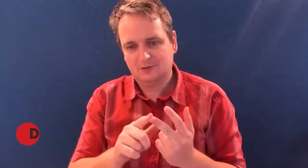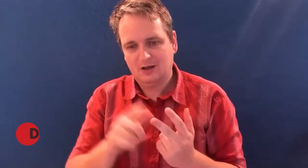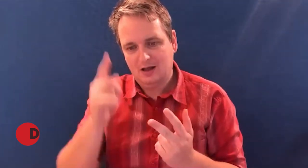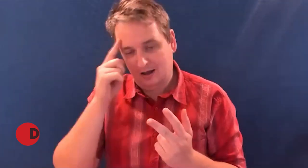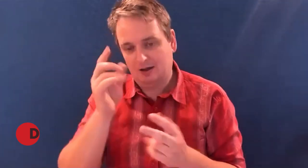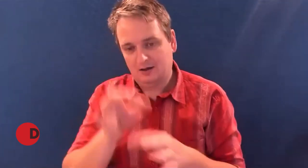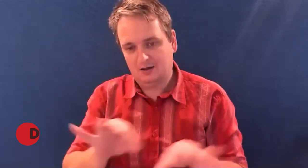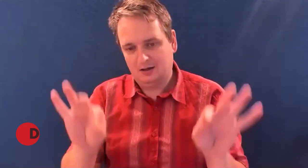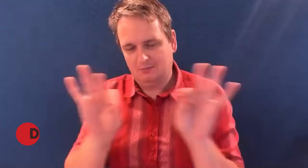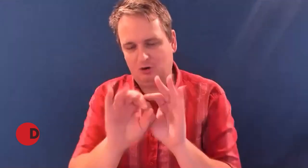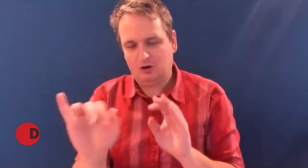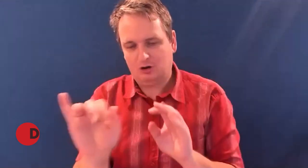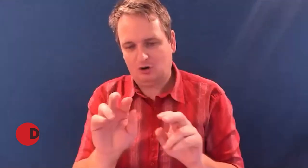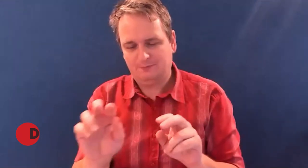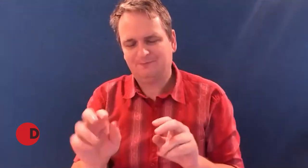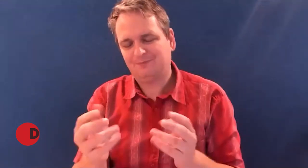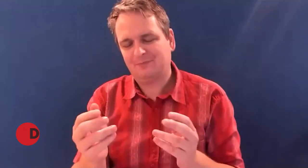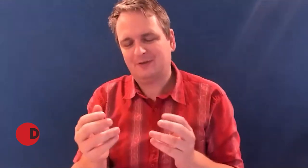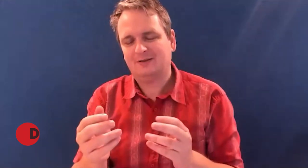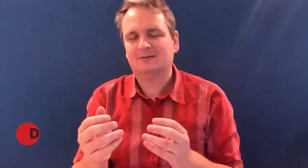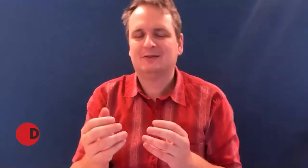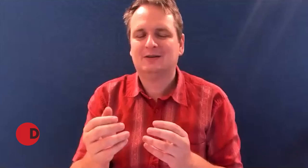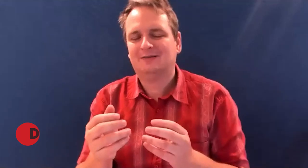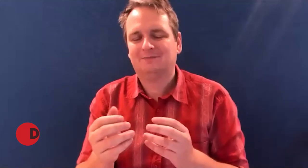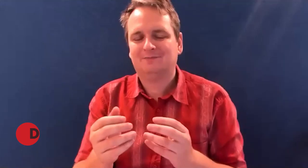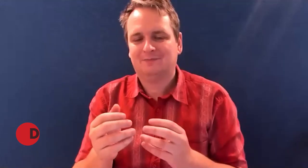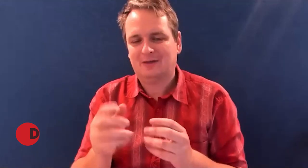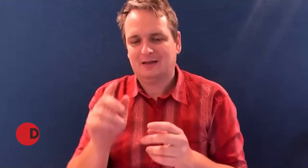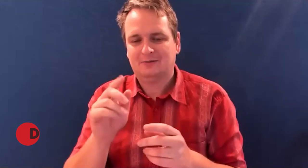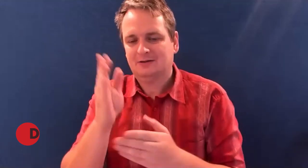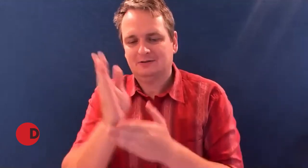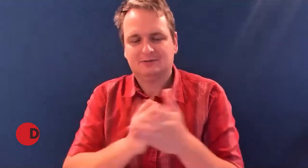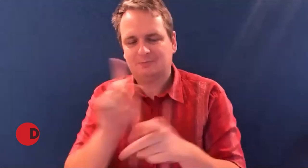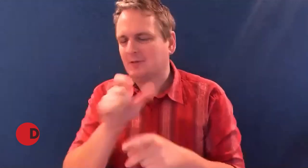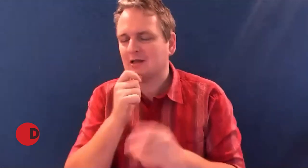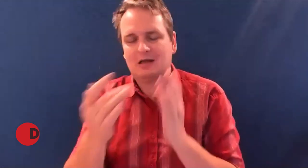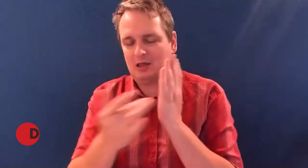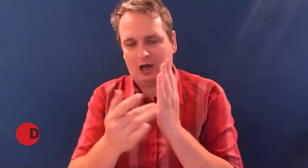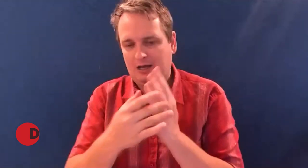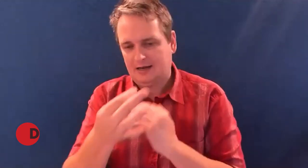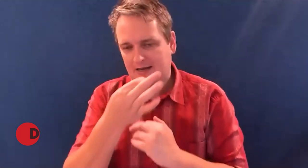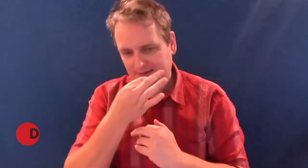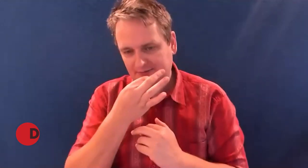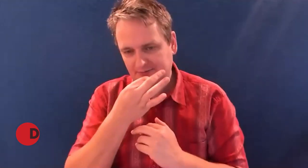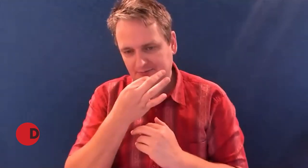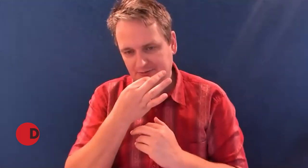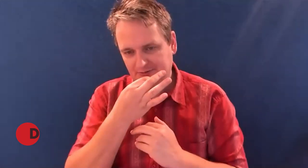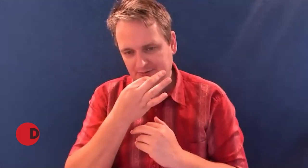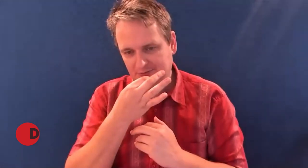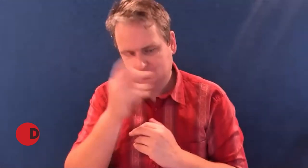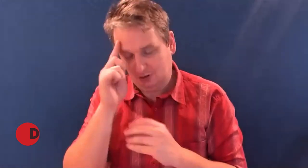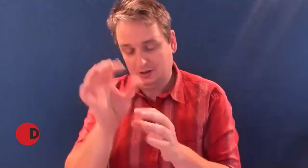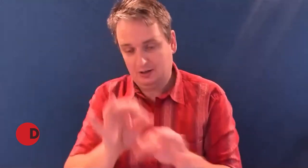I think another important consideration as some people are not technology experts,